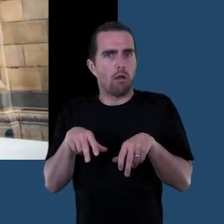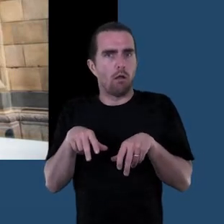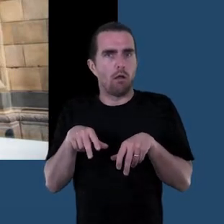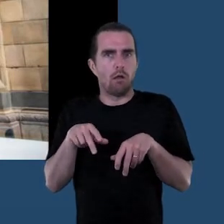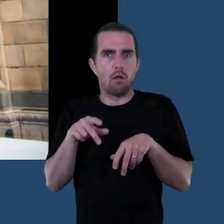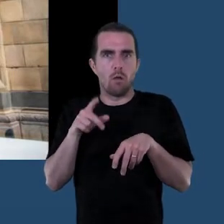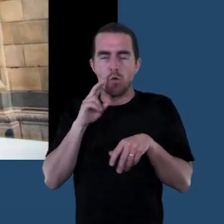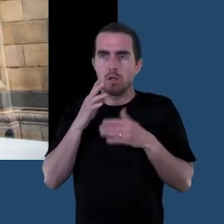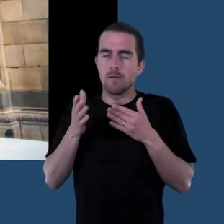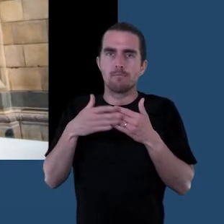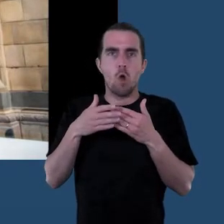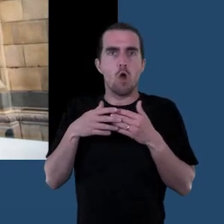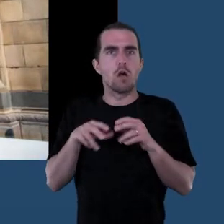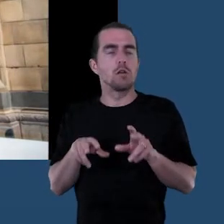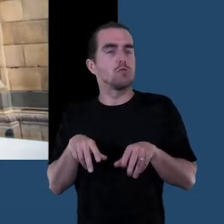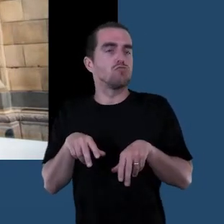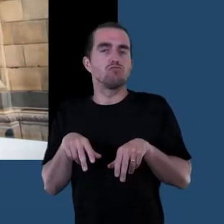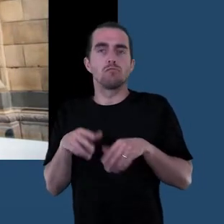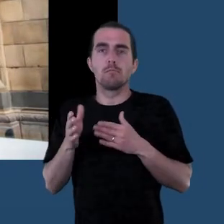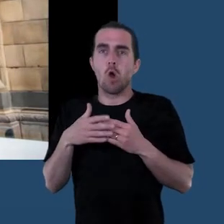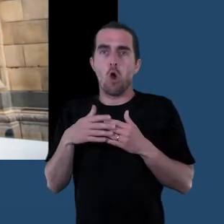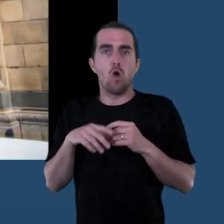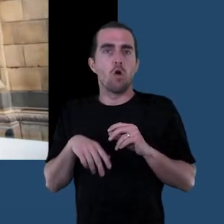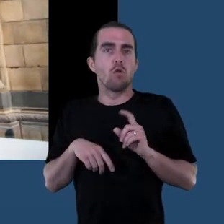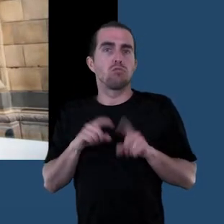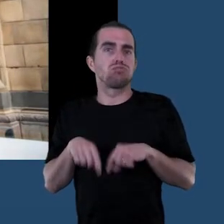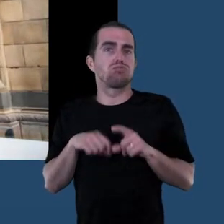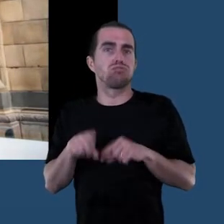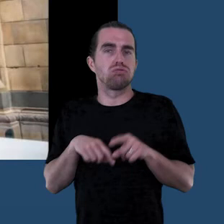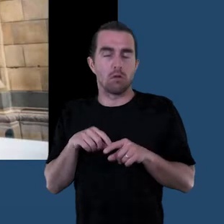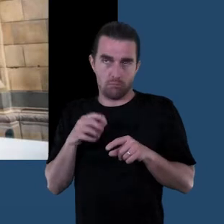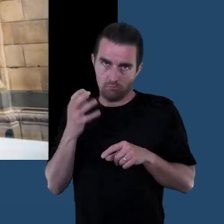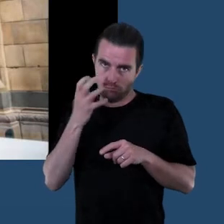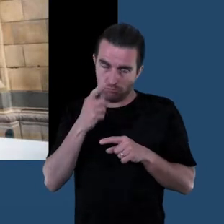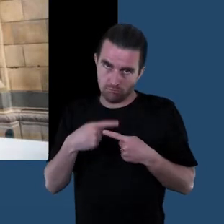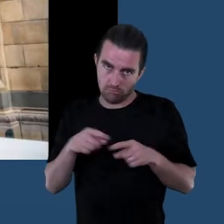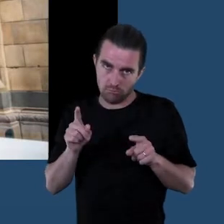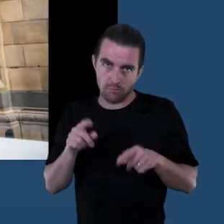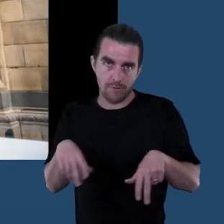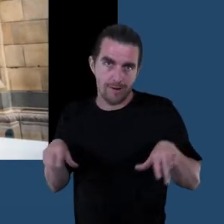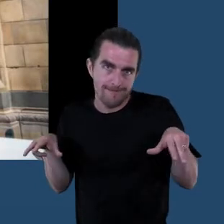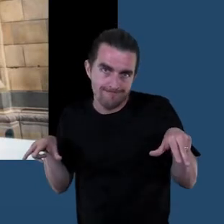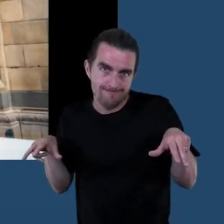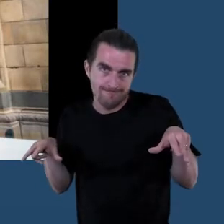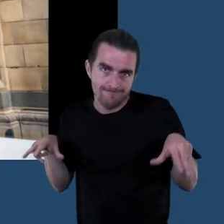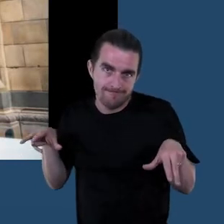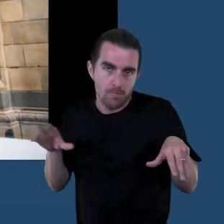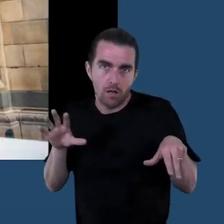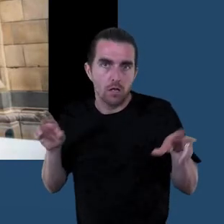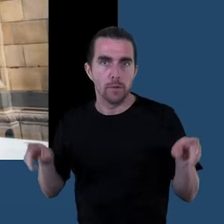which looks far more elegant and affluent. Yeah, it's quite a transformation.